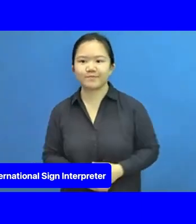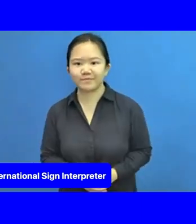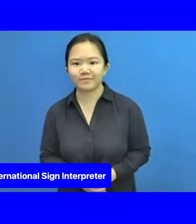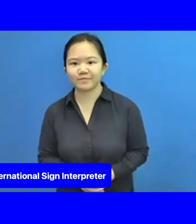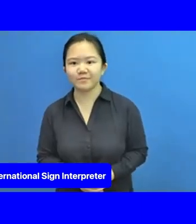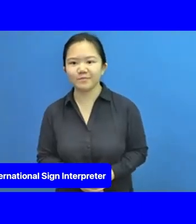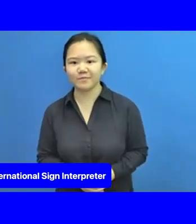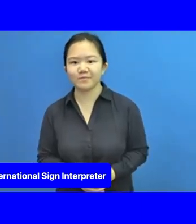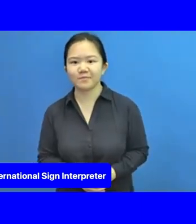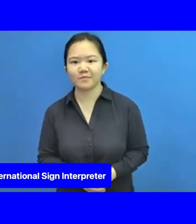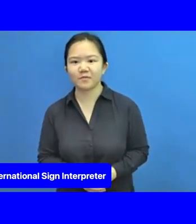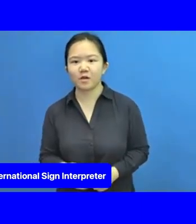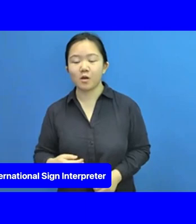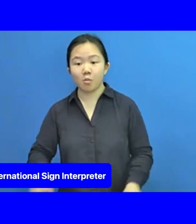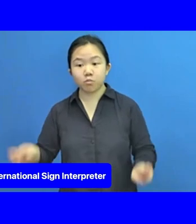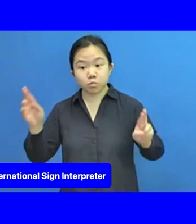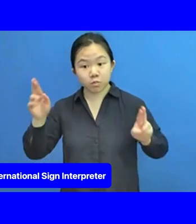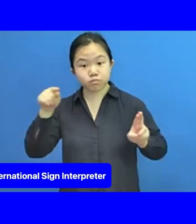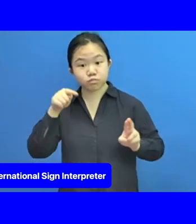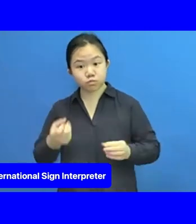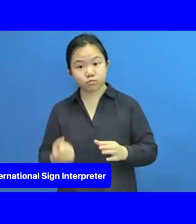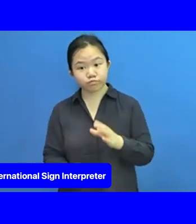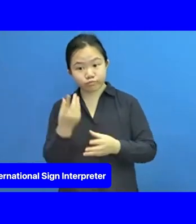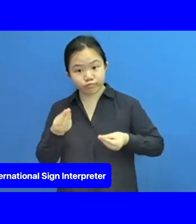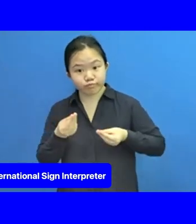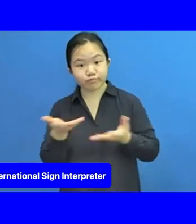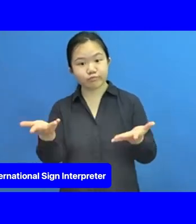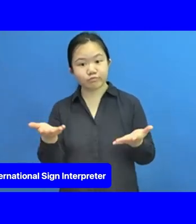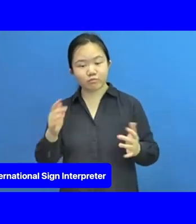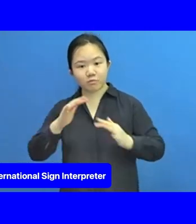with a focus on sustainability and inclusion.